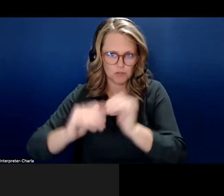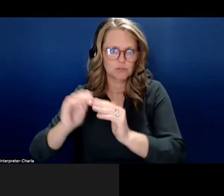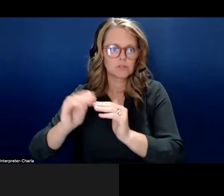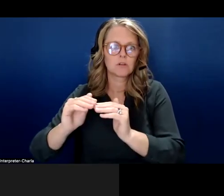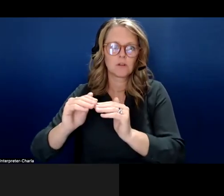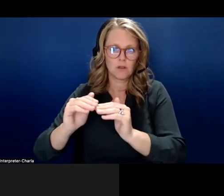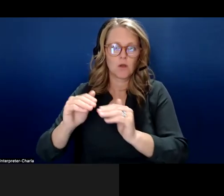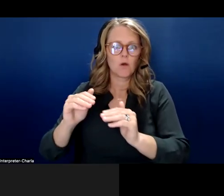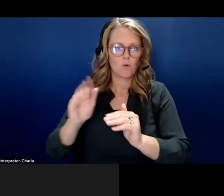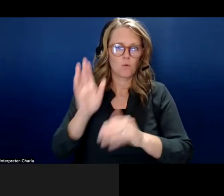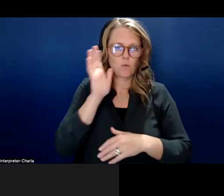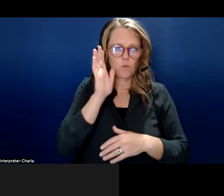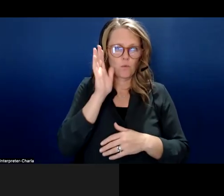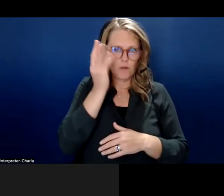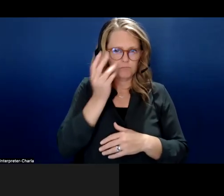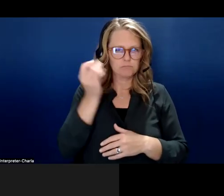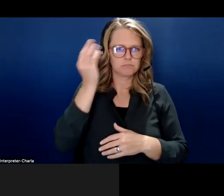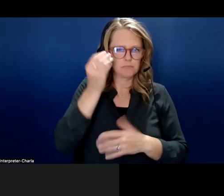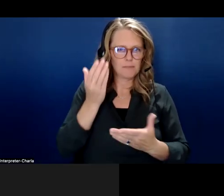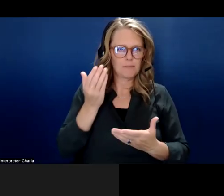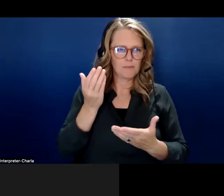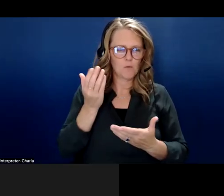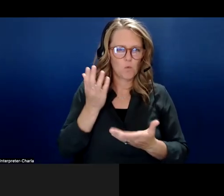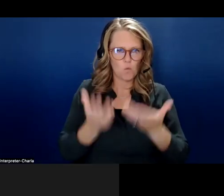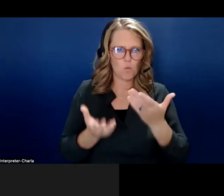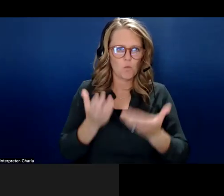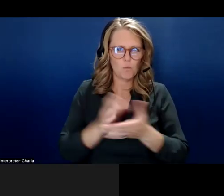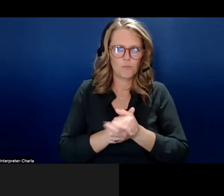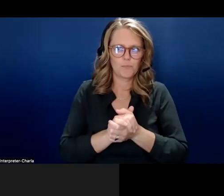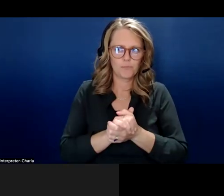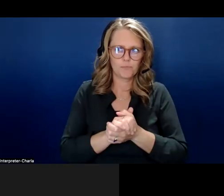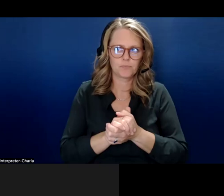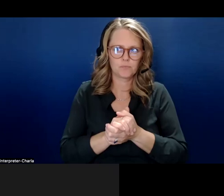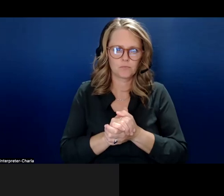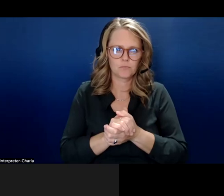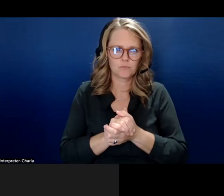we are thinking about a greater engagement with property owners